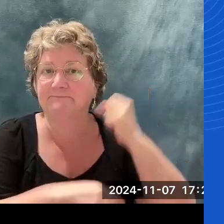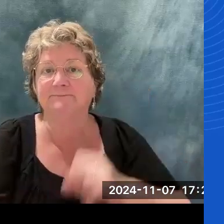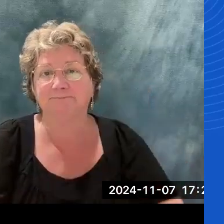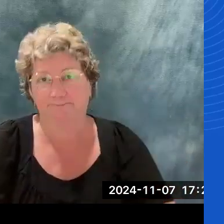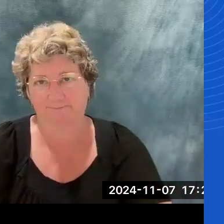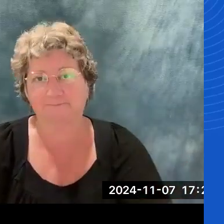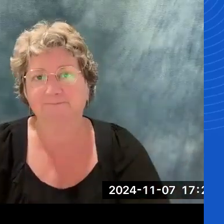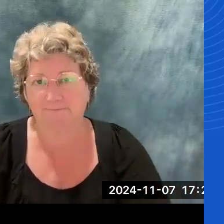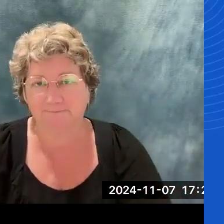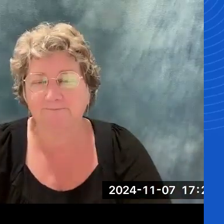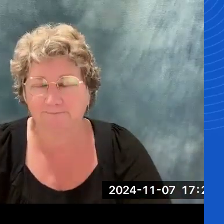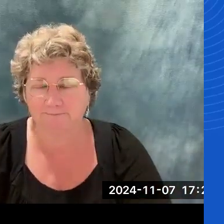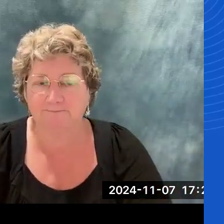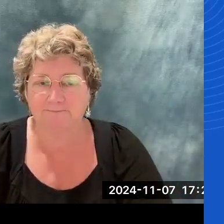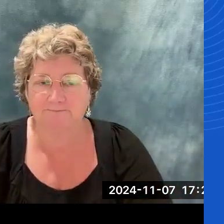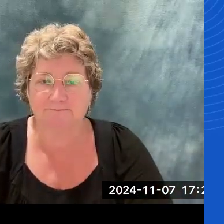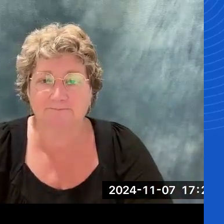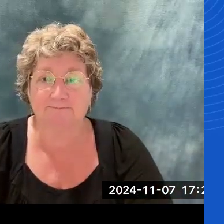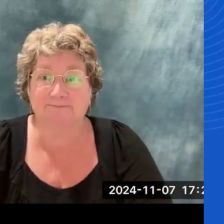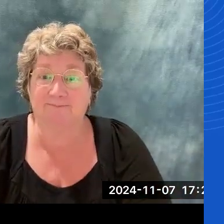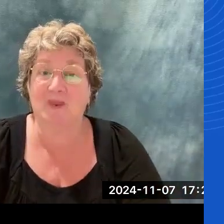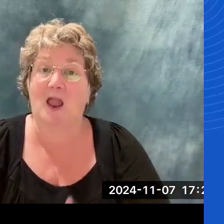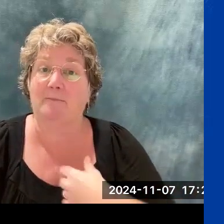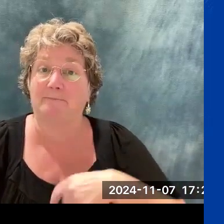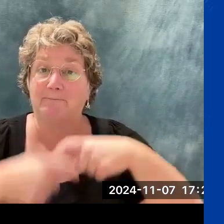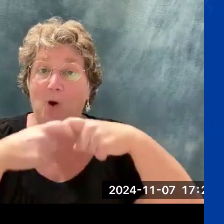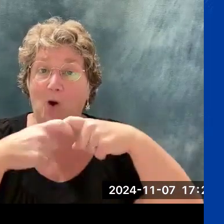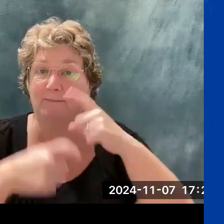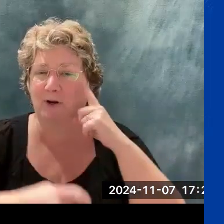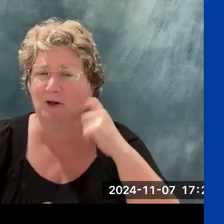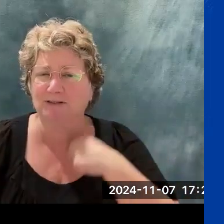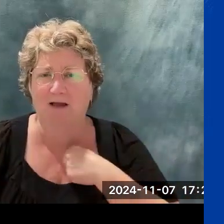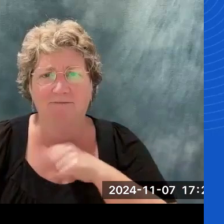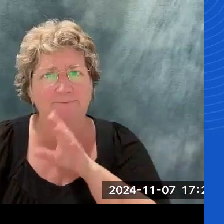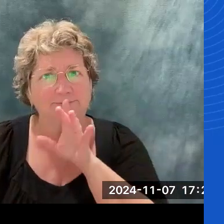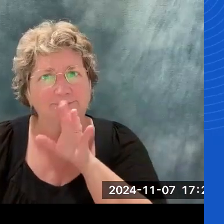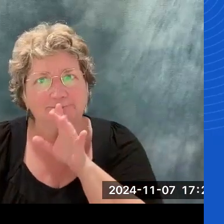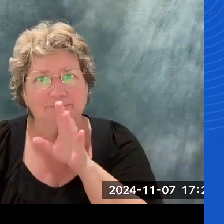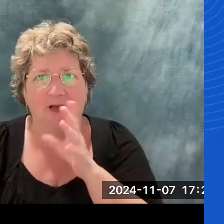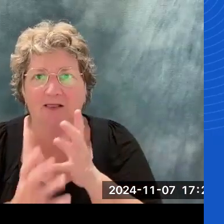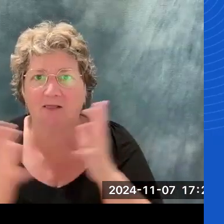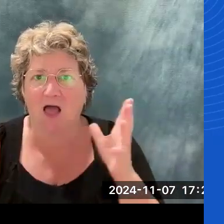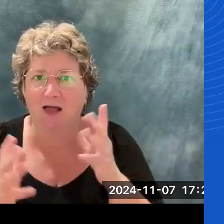I'll pause there, because I've said a lot so far, and I just want to check in and make